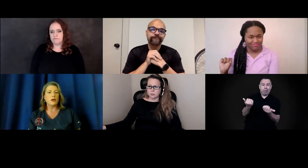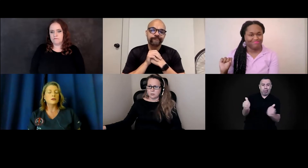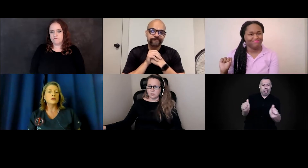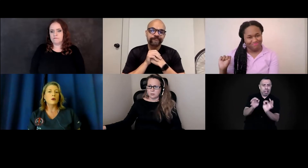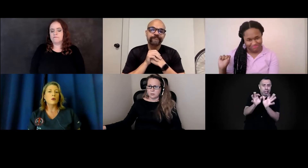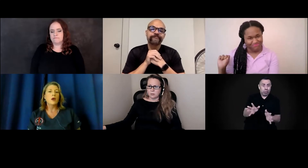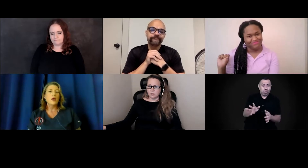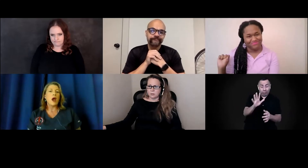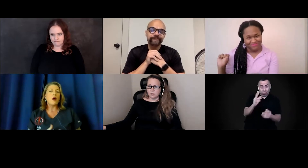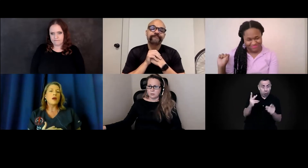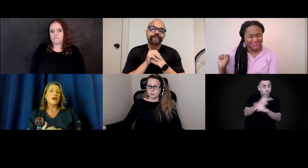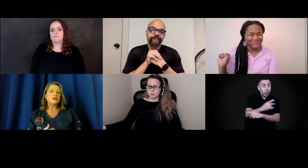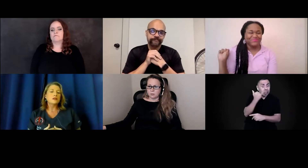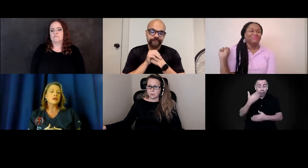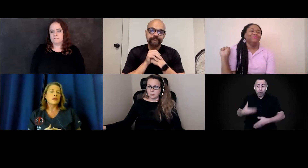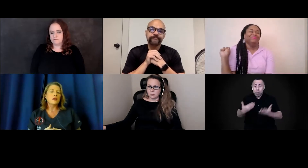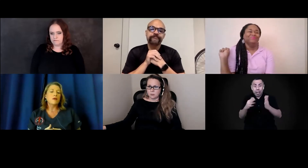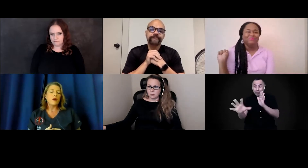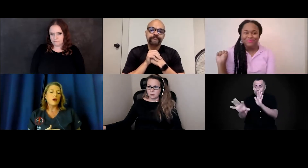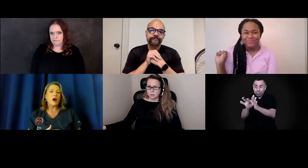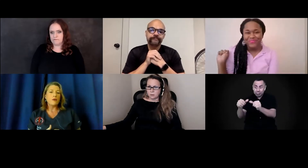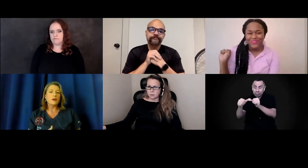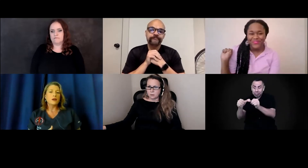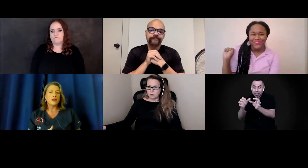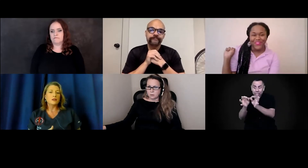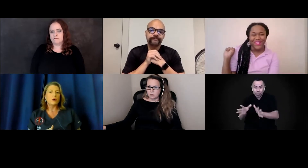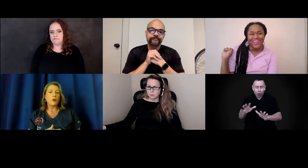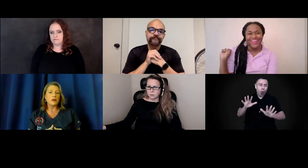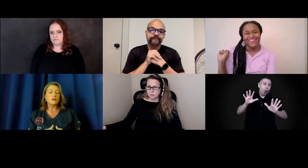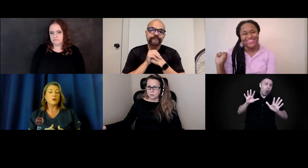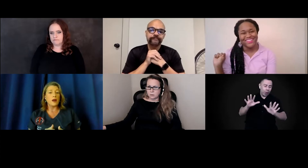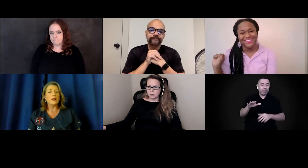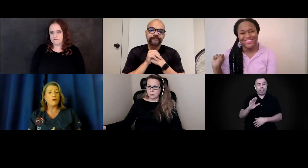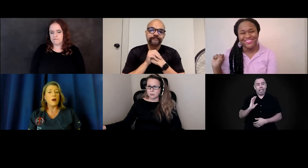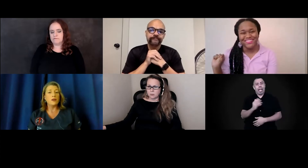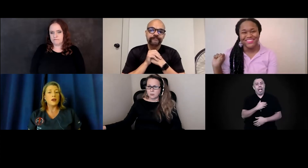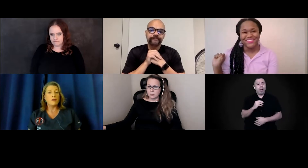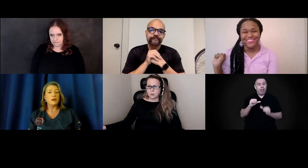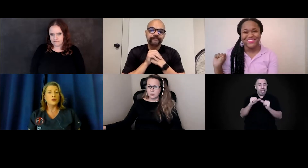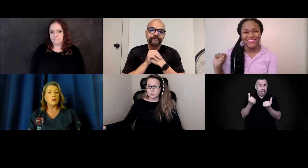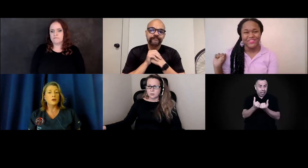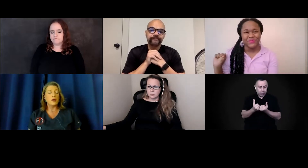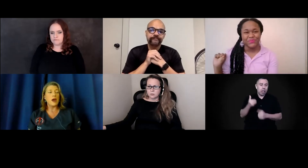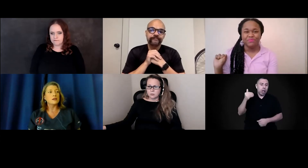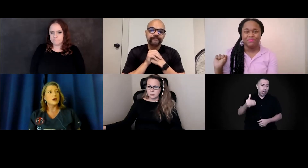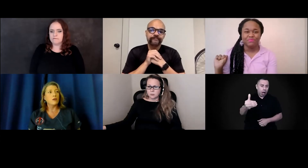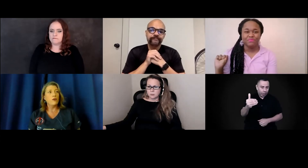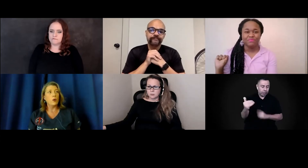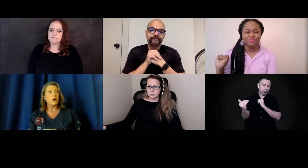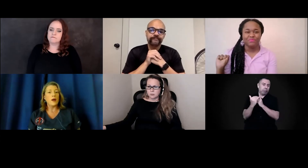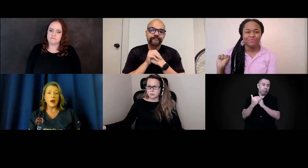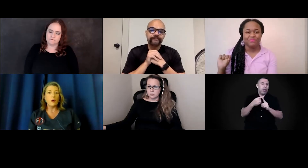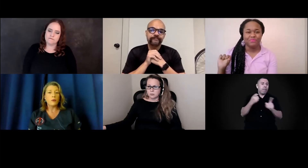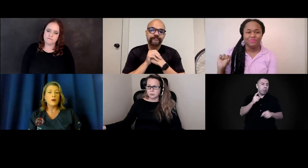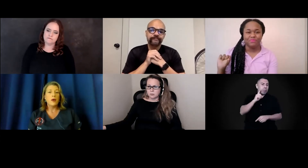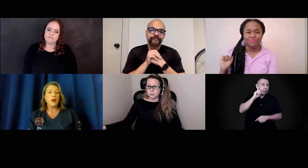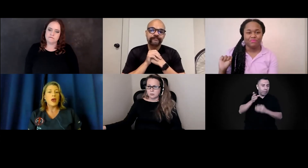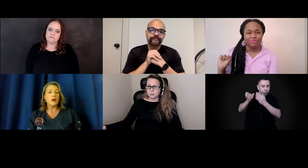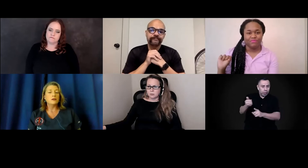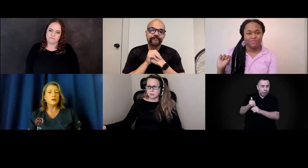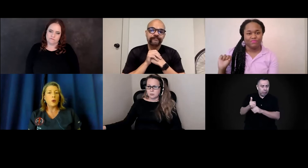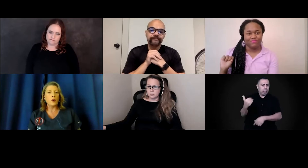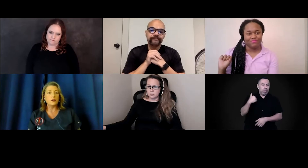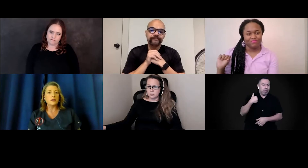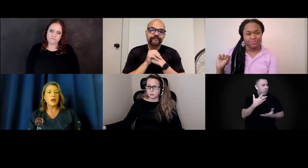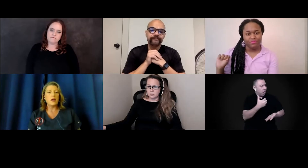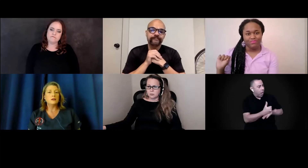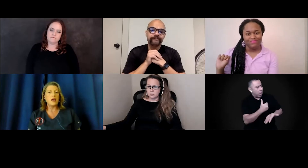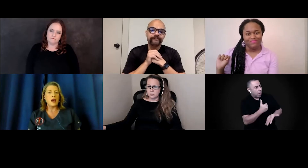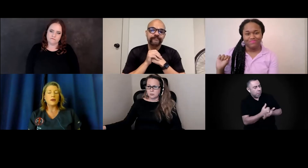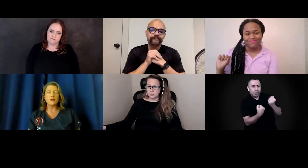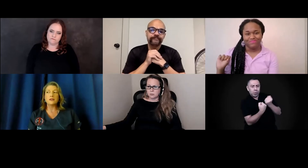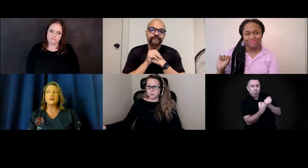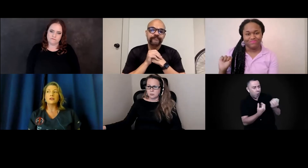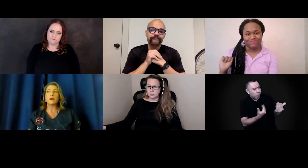And so our agency gets direct requests from the individual for help and support and advocacy.